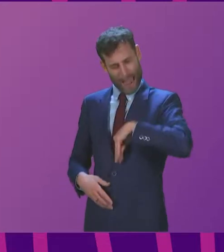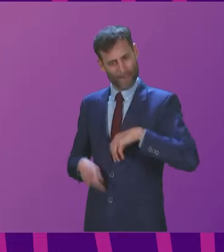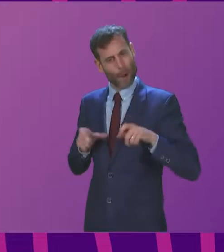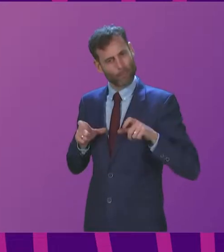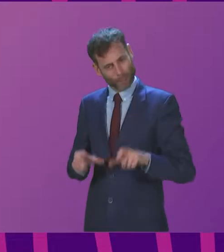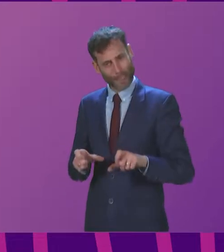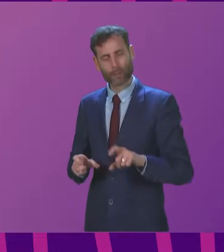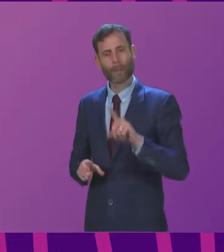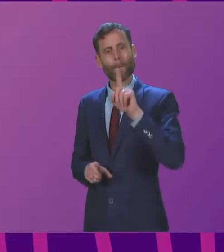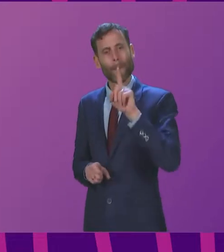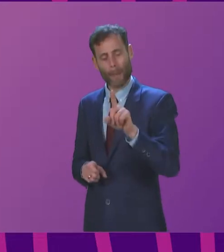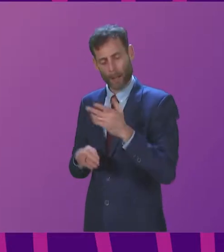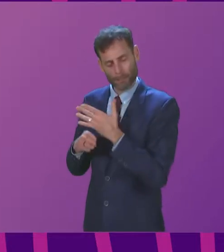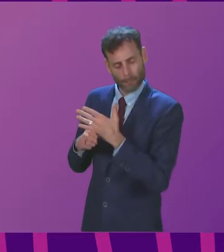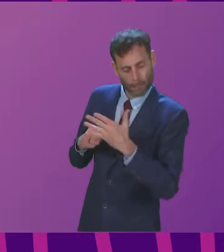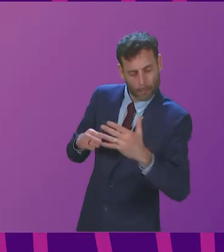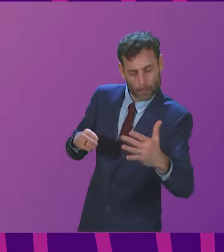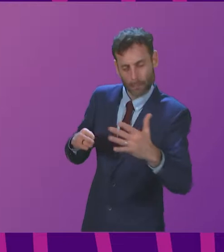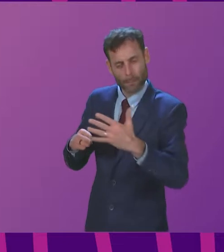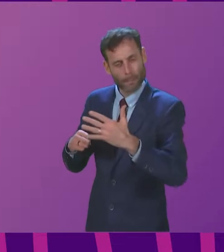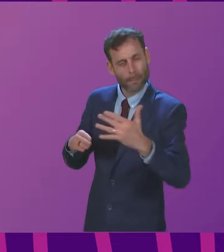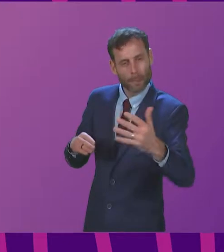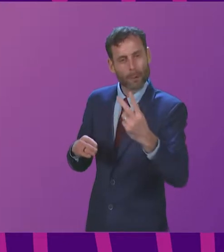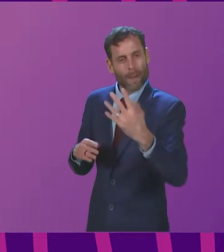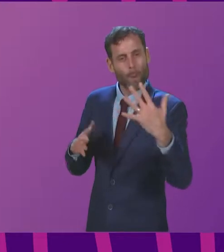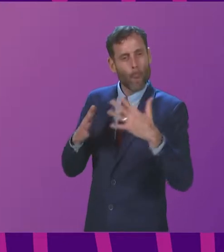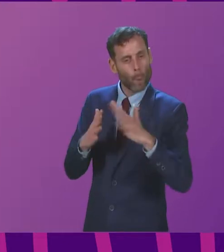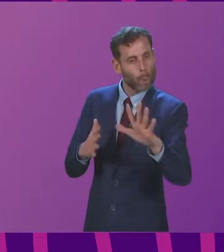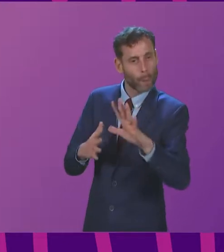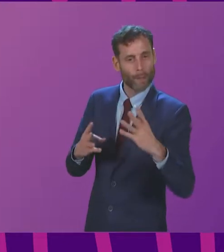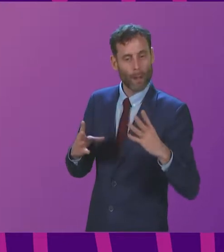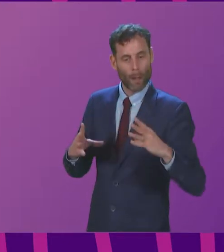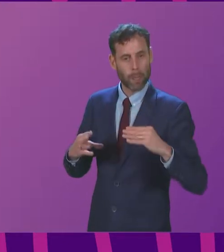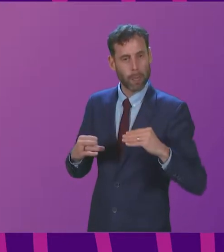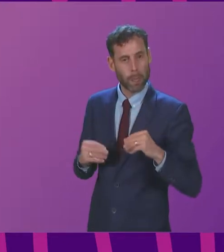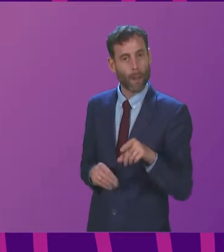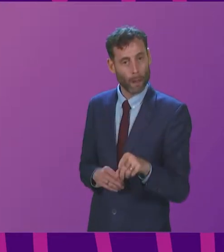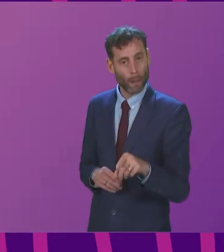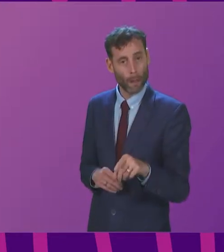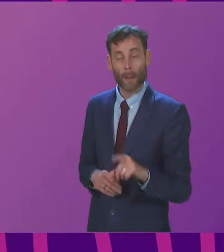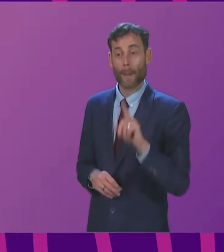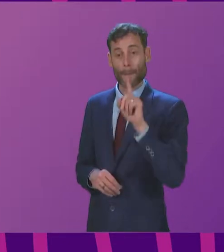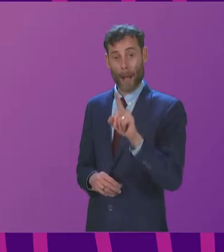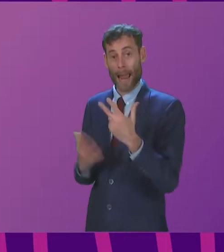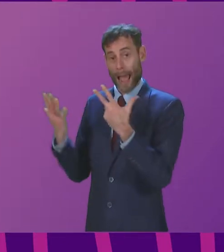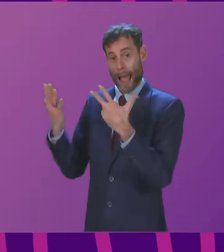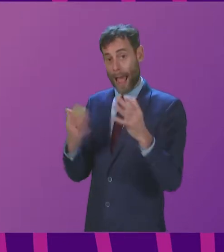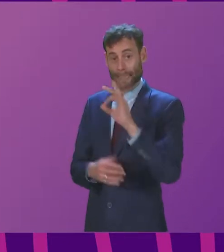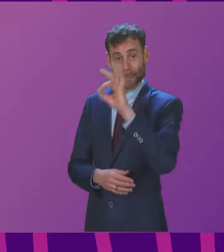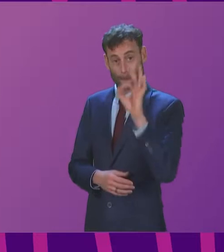to 24 weeks after their second dose as possible, because, as I said earlier, its impact is significant. An 80 per cent increase in immunity is not marginal,